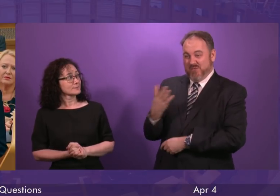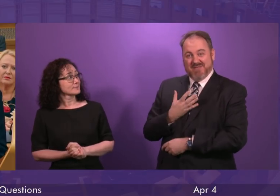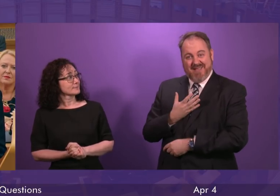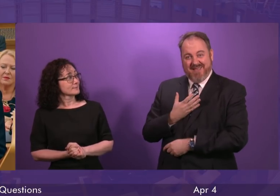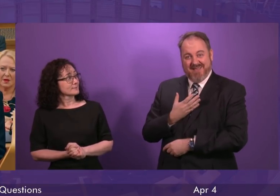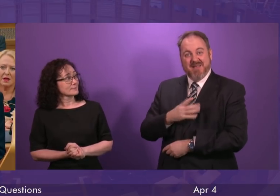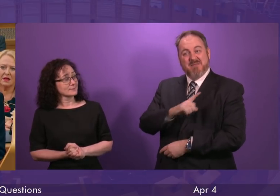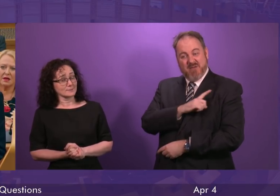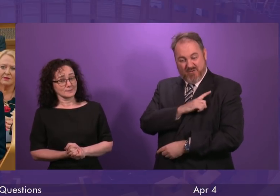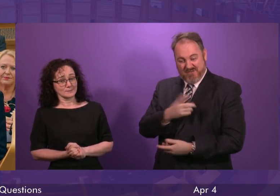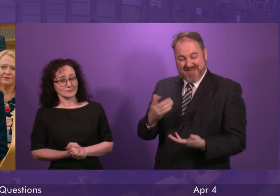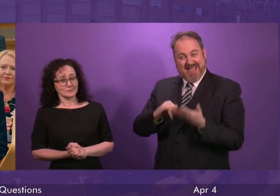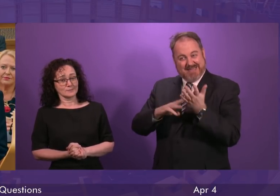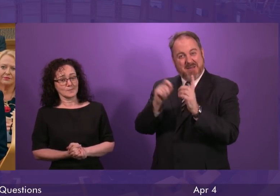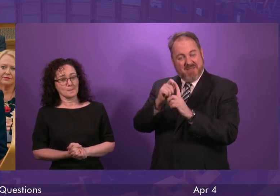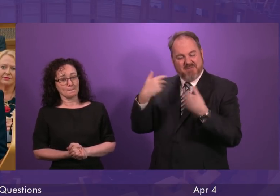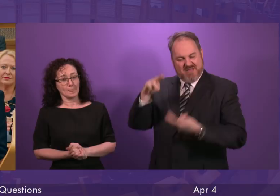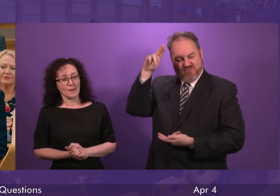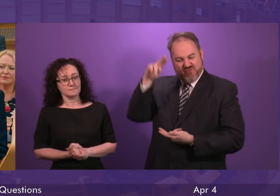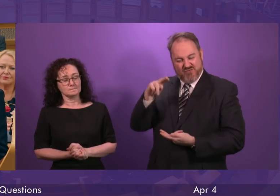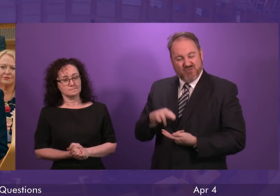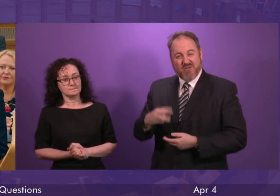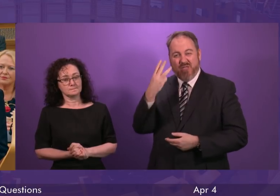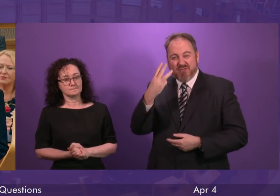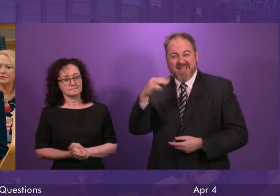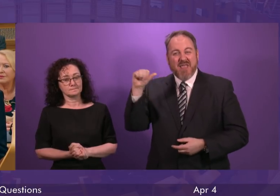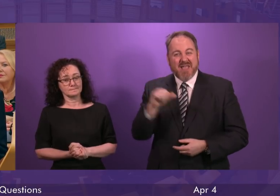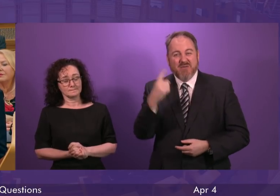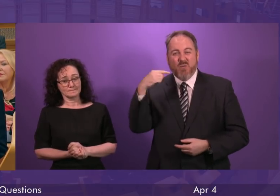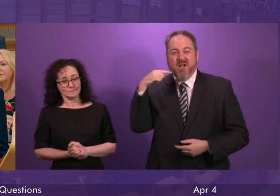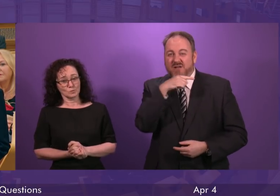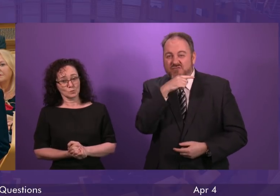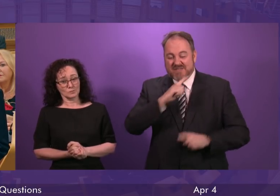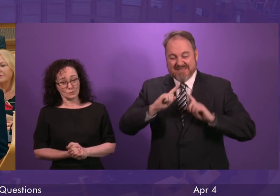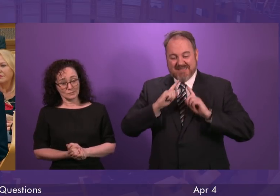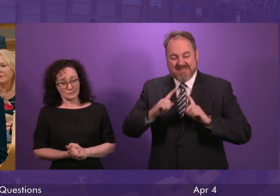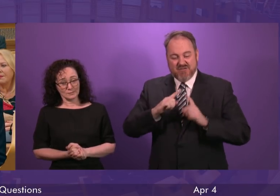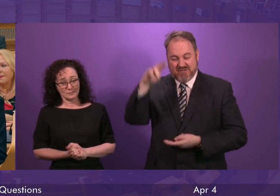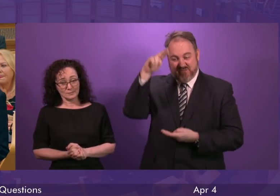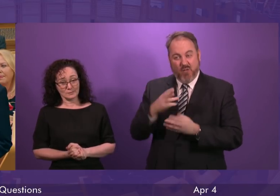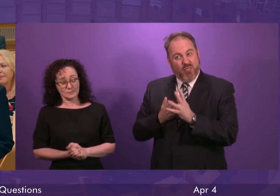are down by 3,100 under the Scottish National Party. Is it not simply the case that, if